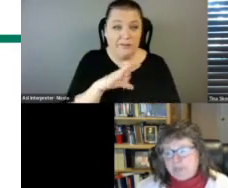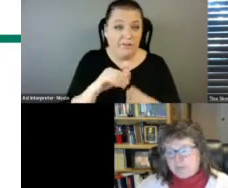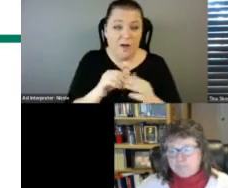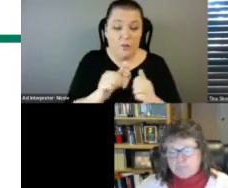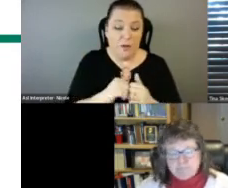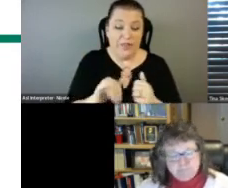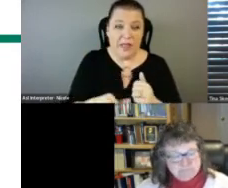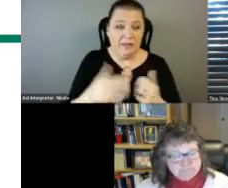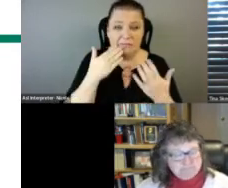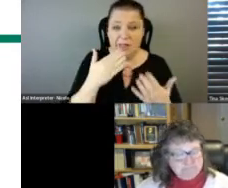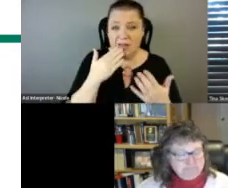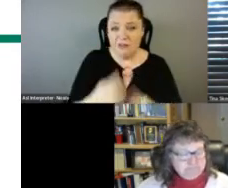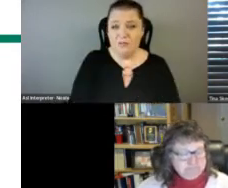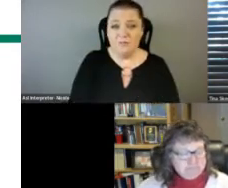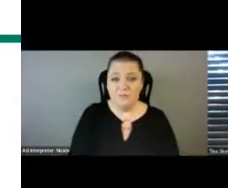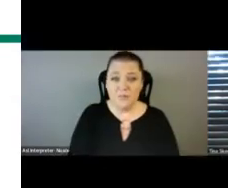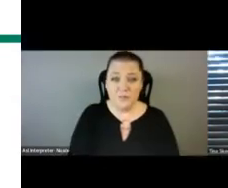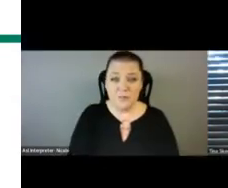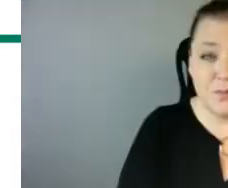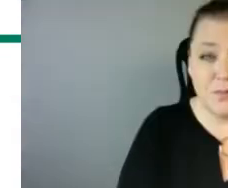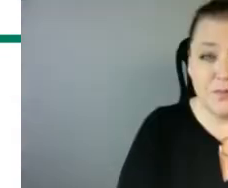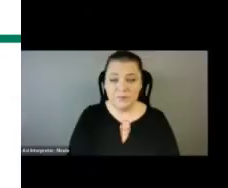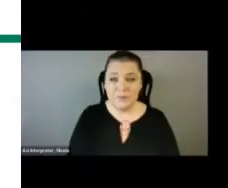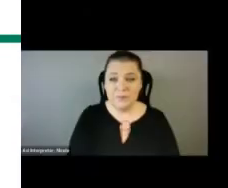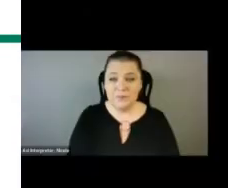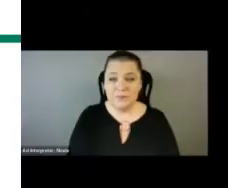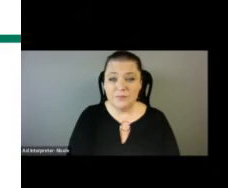Amy Brinkley: Thank you, Becca, Thank you.